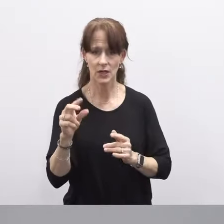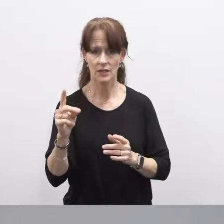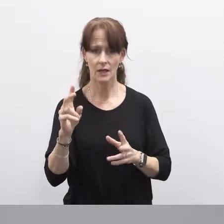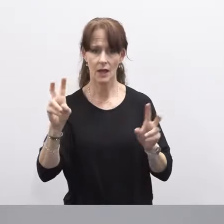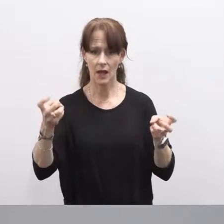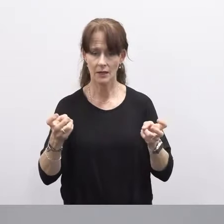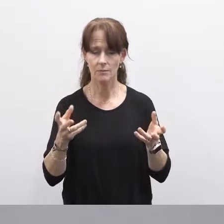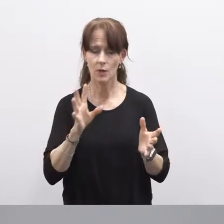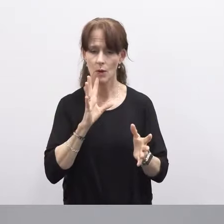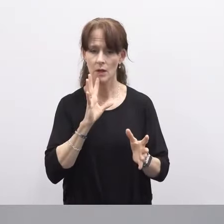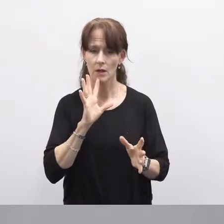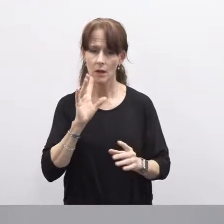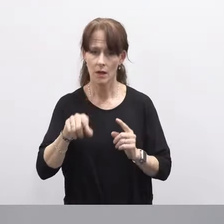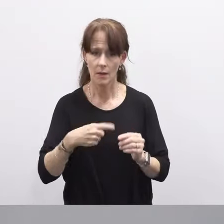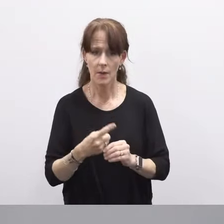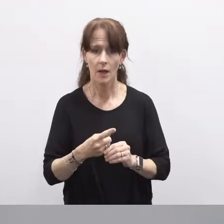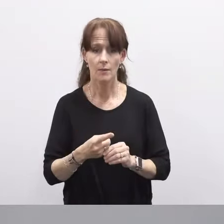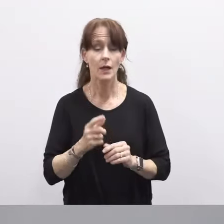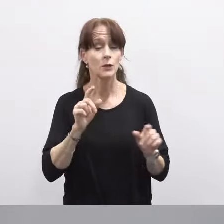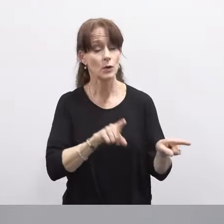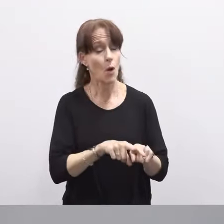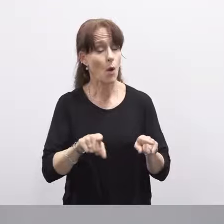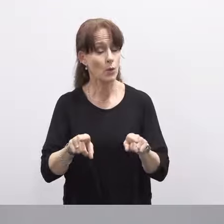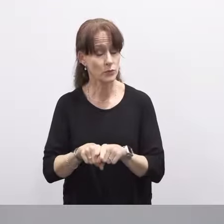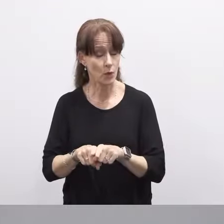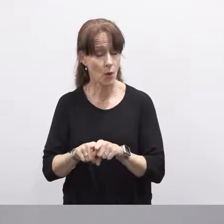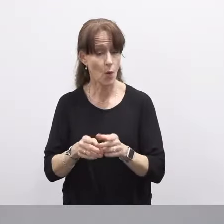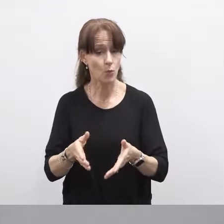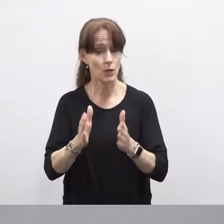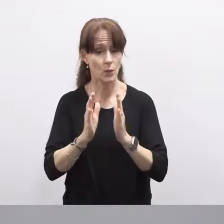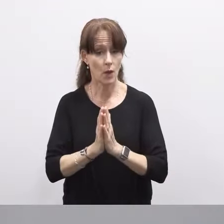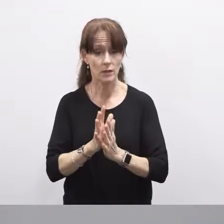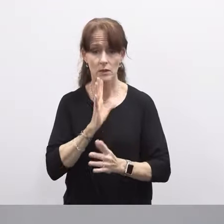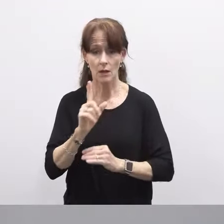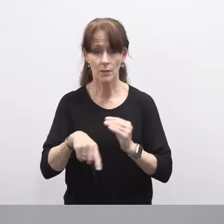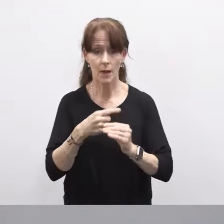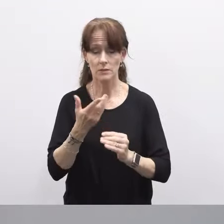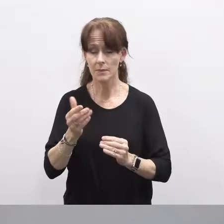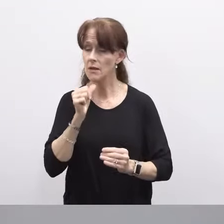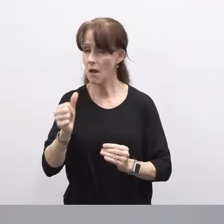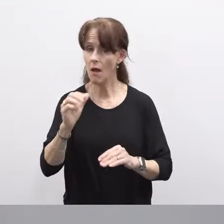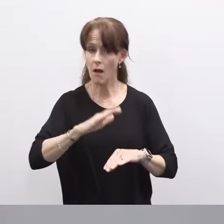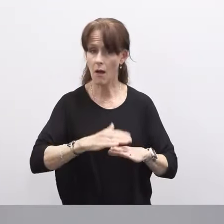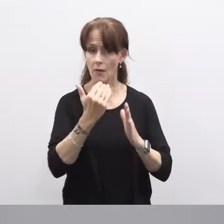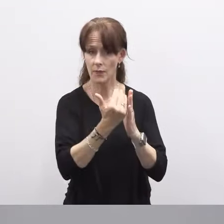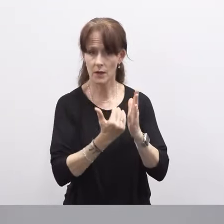You may also make a request to give testimony on an item not listed for discussion today. However, full discussion on any items